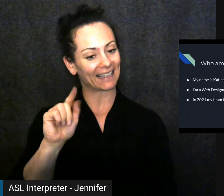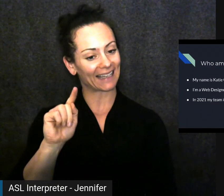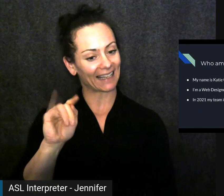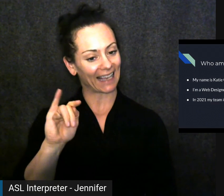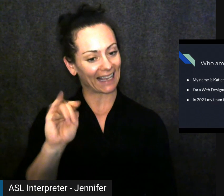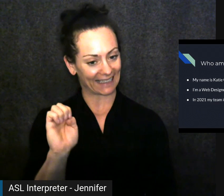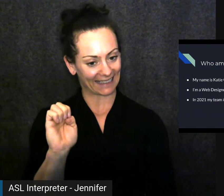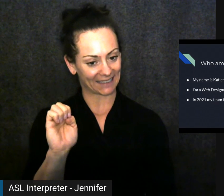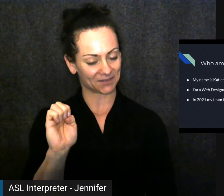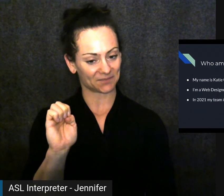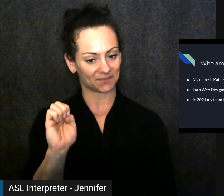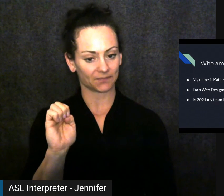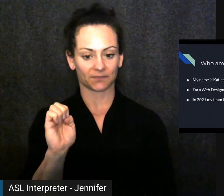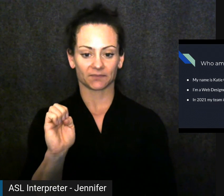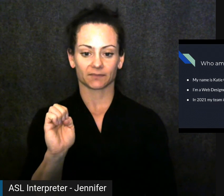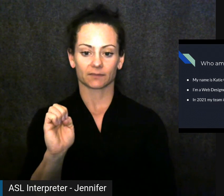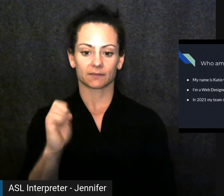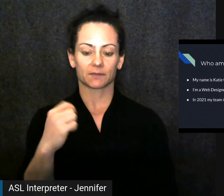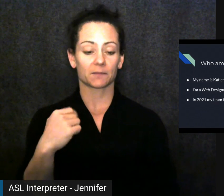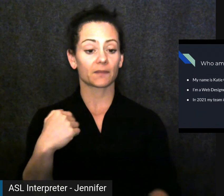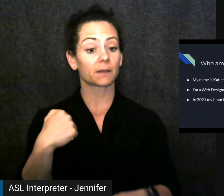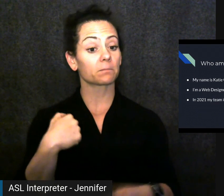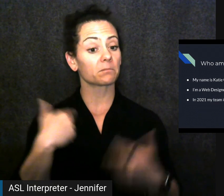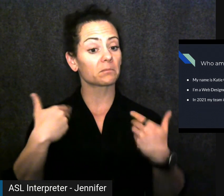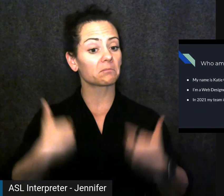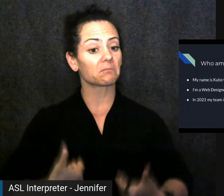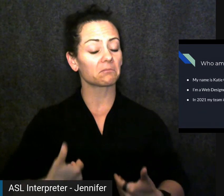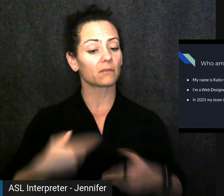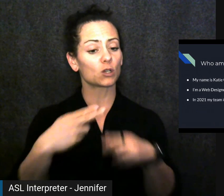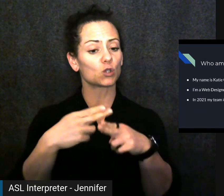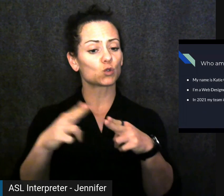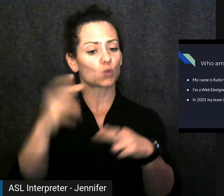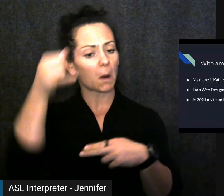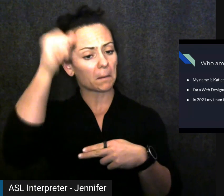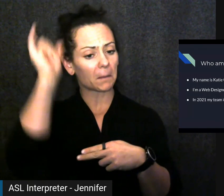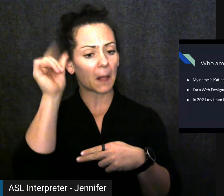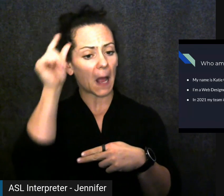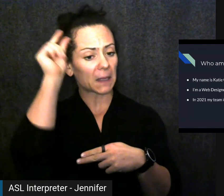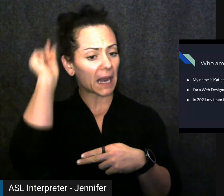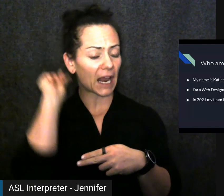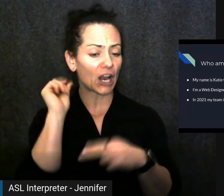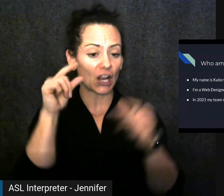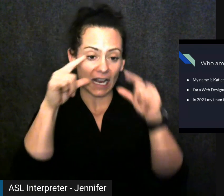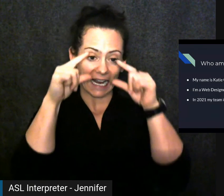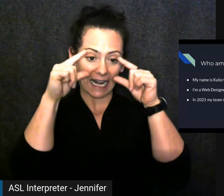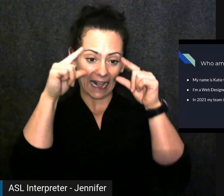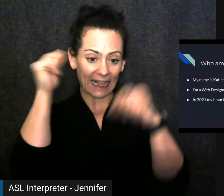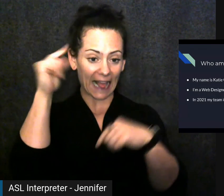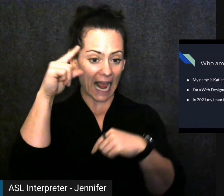I have short blonde hair. I wear glasses; they have green frames, but the frames are really thin.